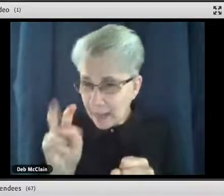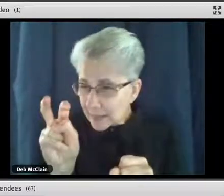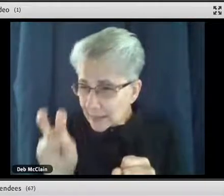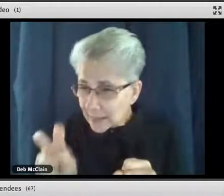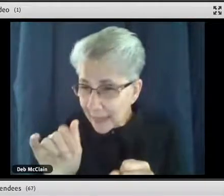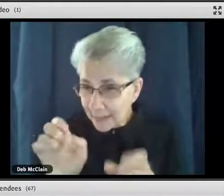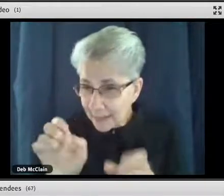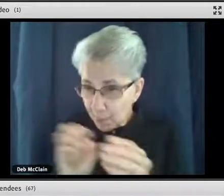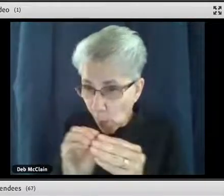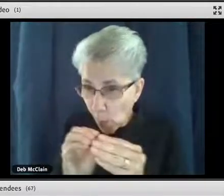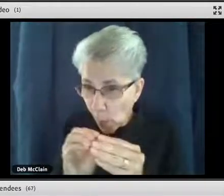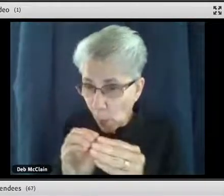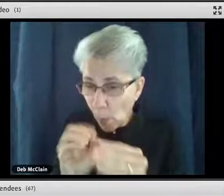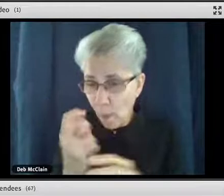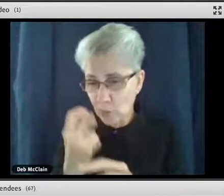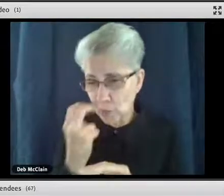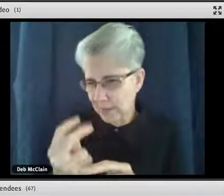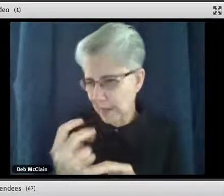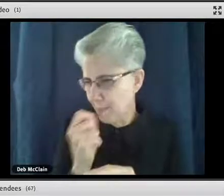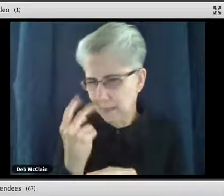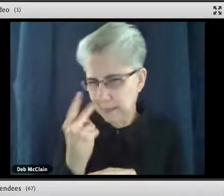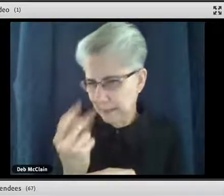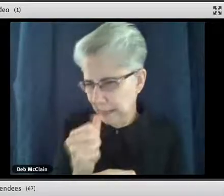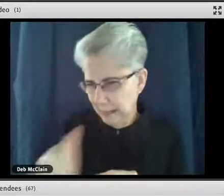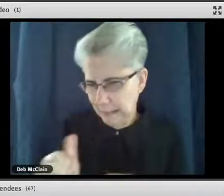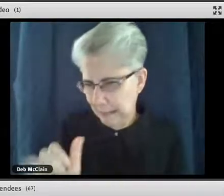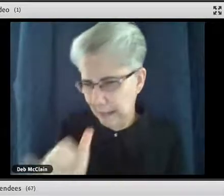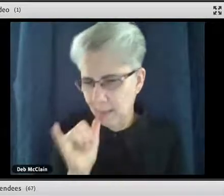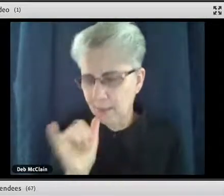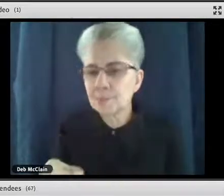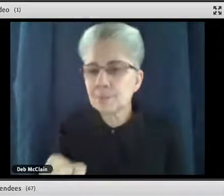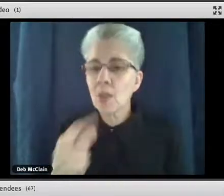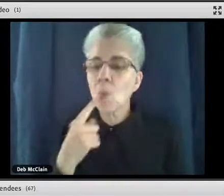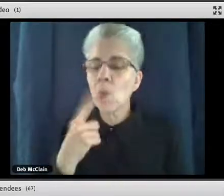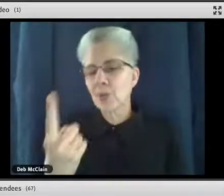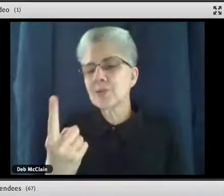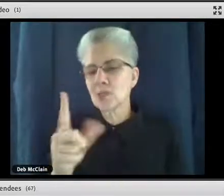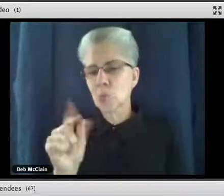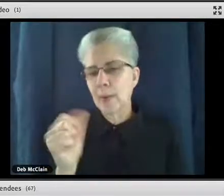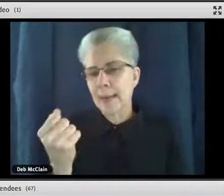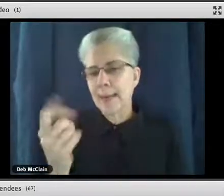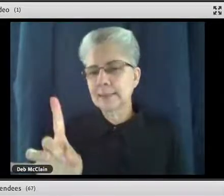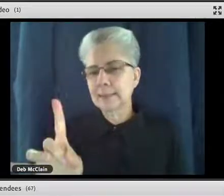if I see any other dates in there, and I'm not seeing any unless you all can.